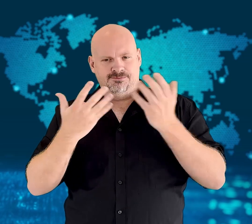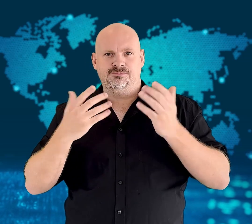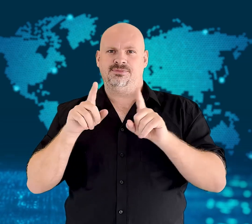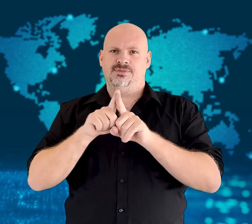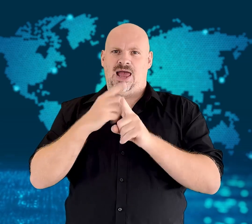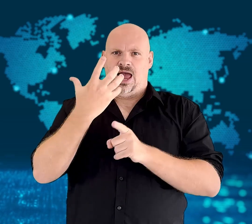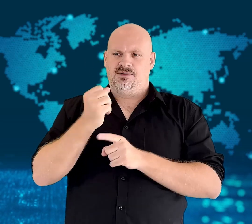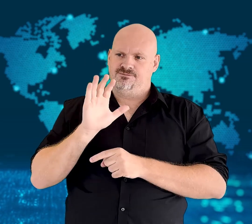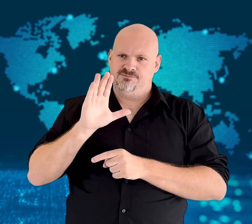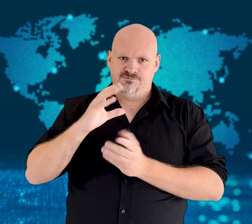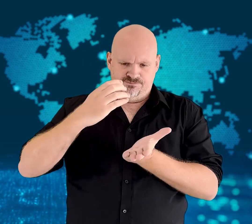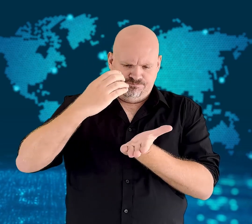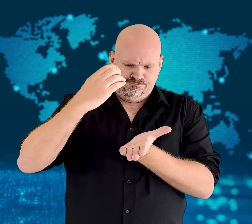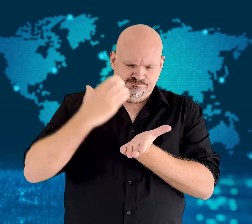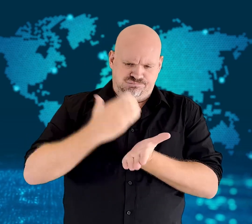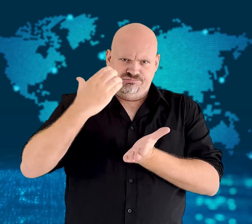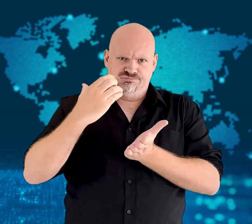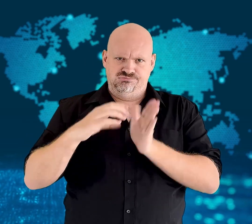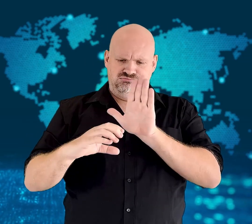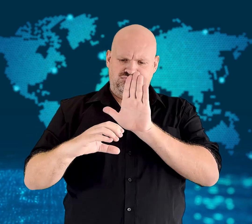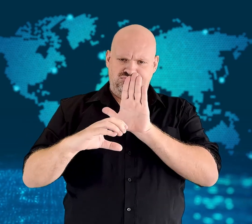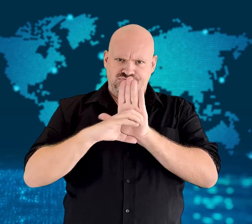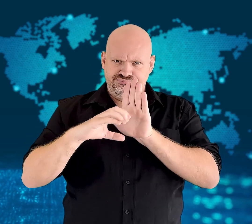in developing their vaccines.